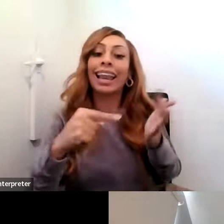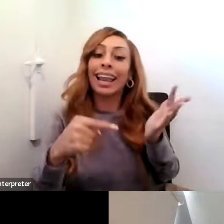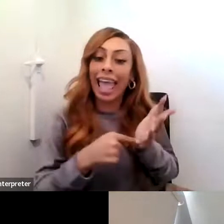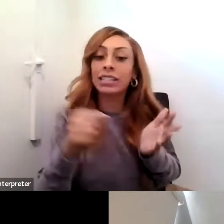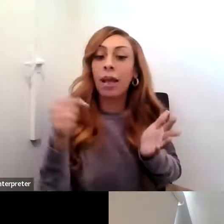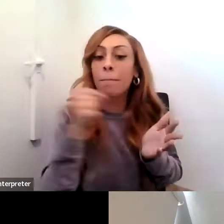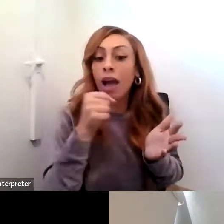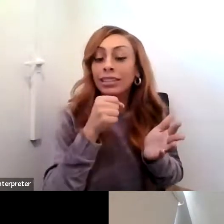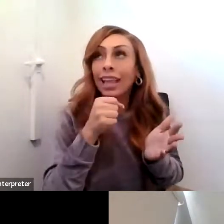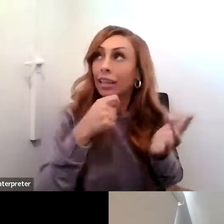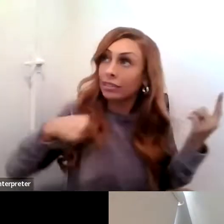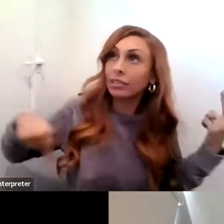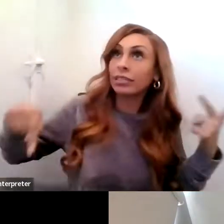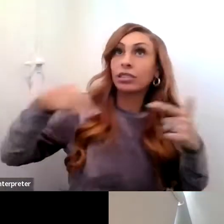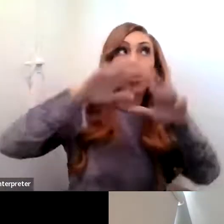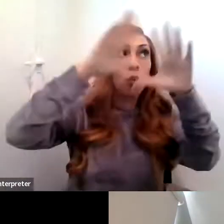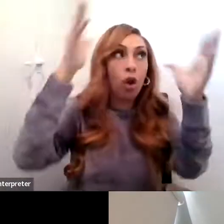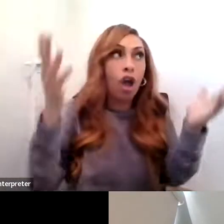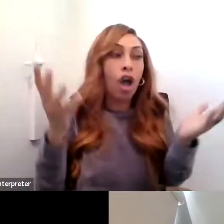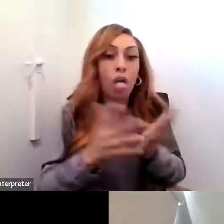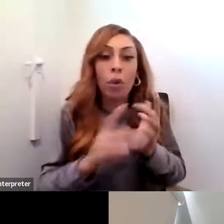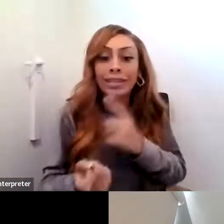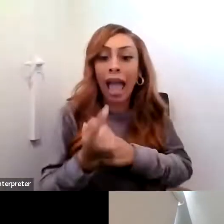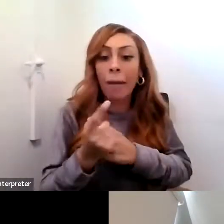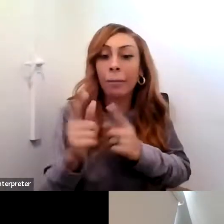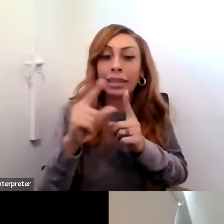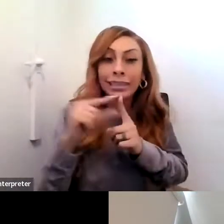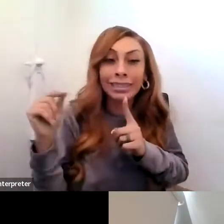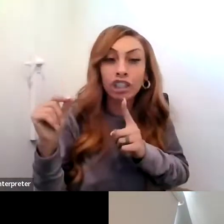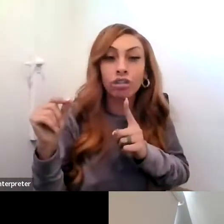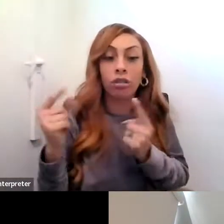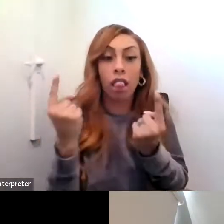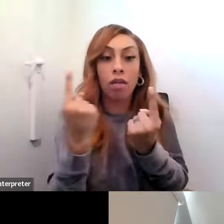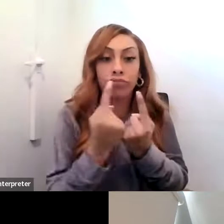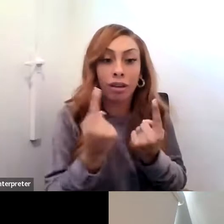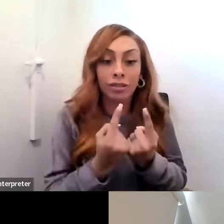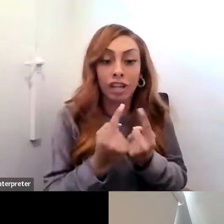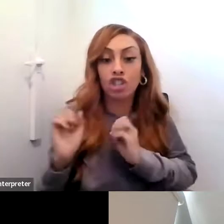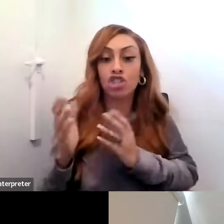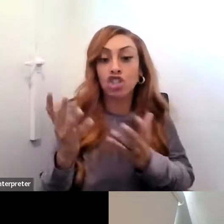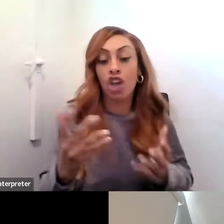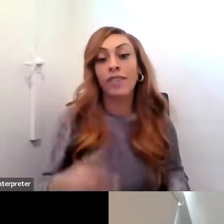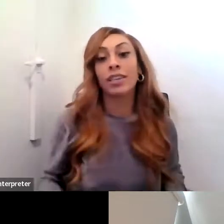especially when it comes to digital products and services. He describes what we're living in